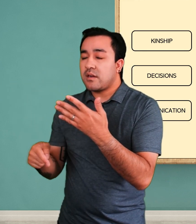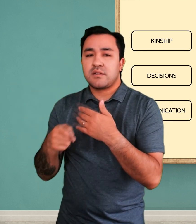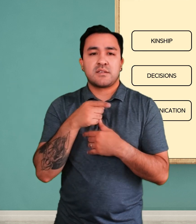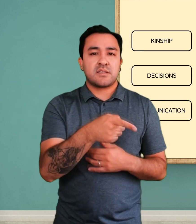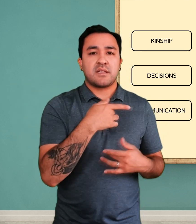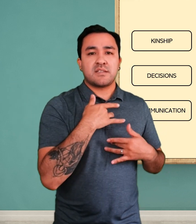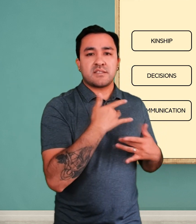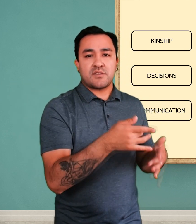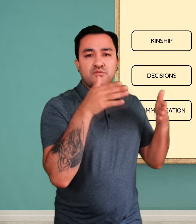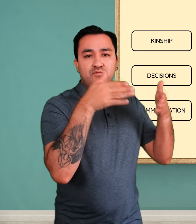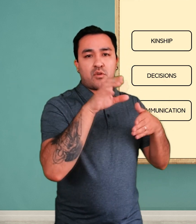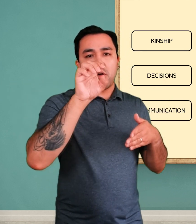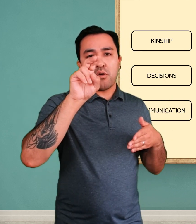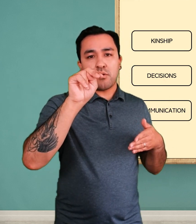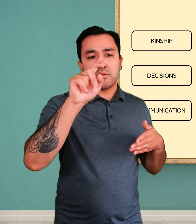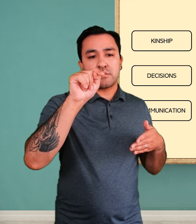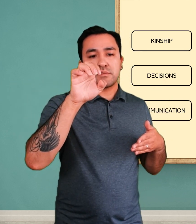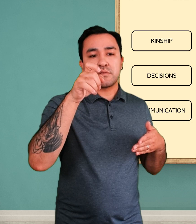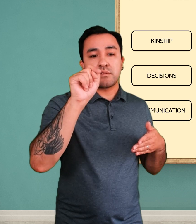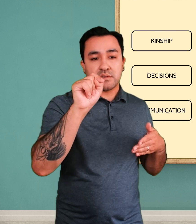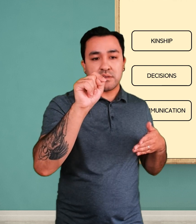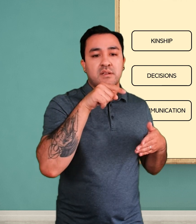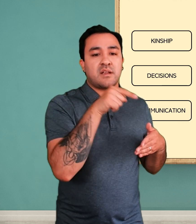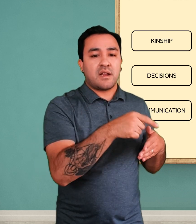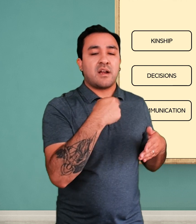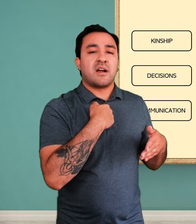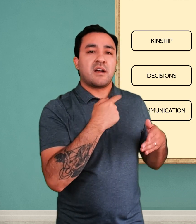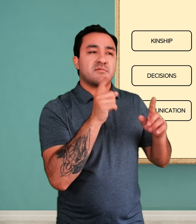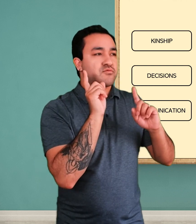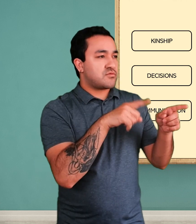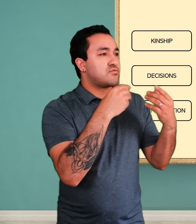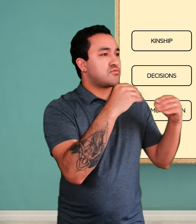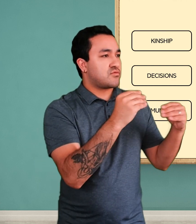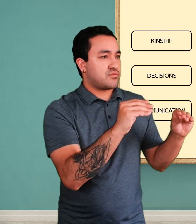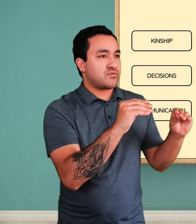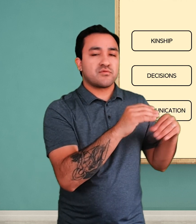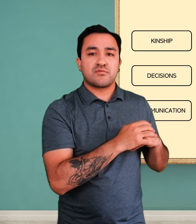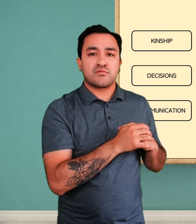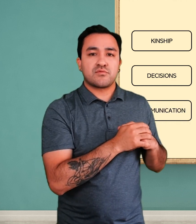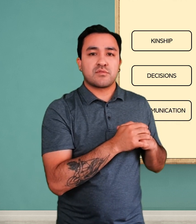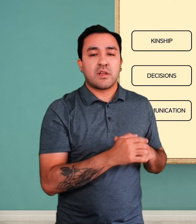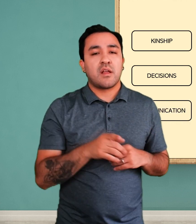The first person is putting focus on the reason they are going to the store. The second person